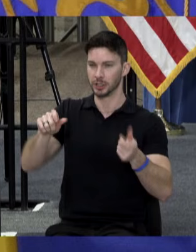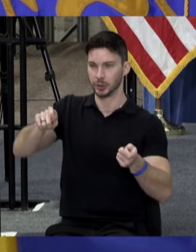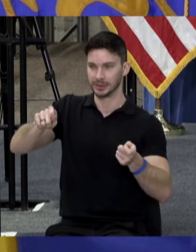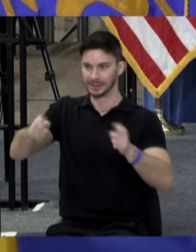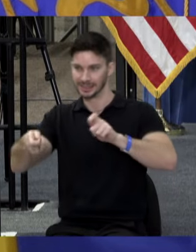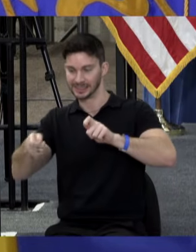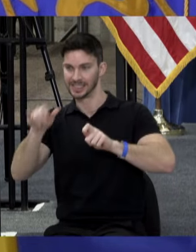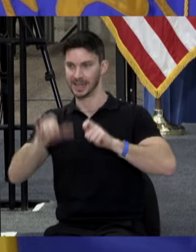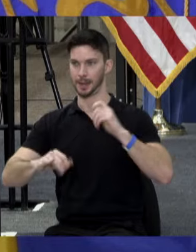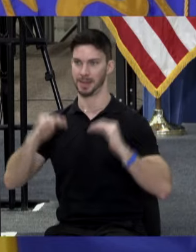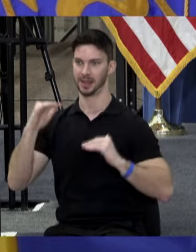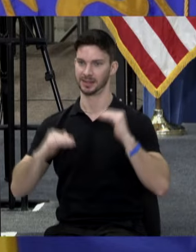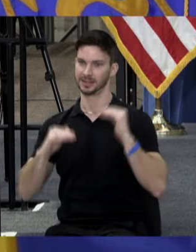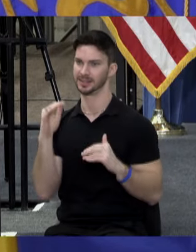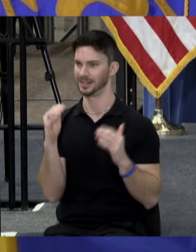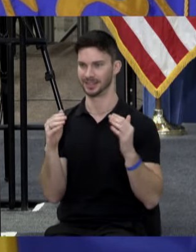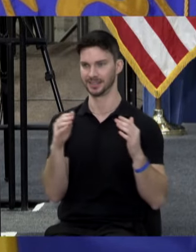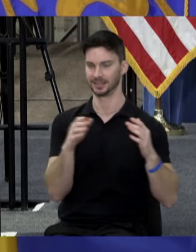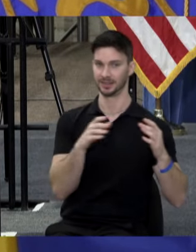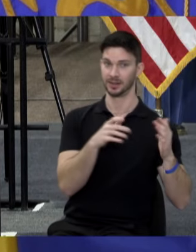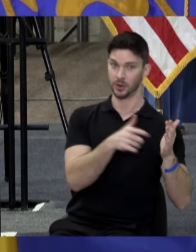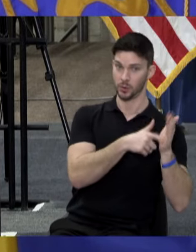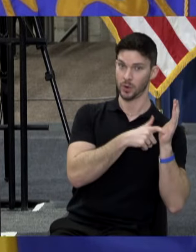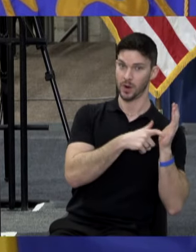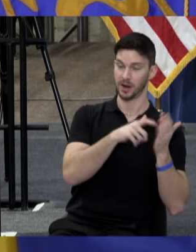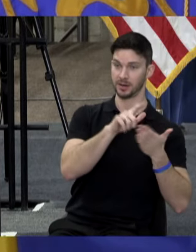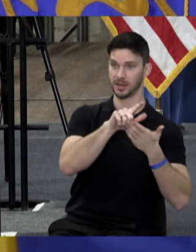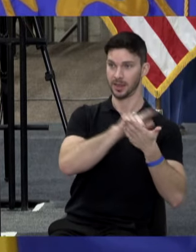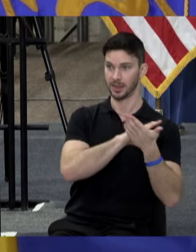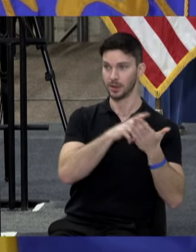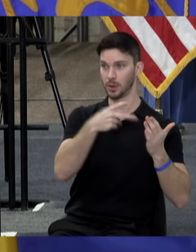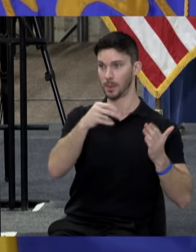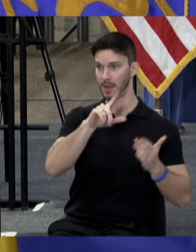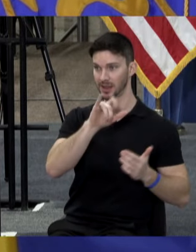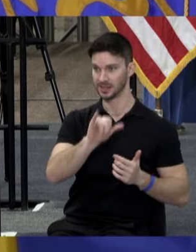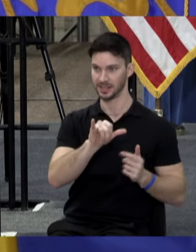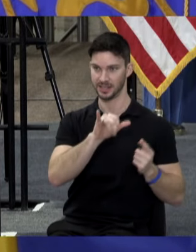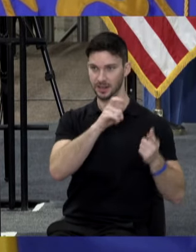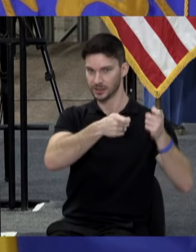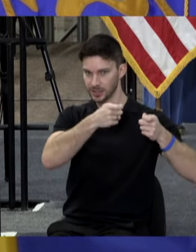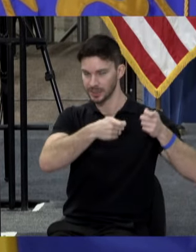incremental policy adjustments. It demands a fundamental reorientation of how we think